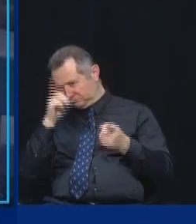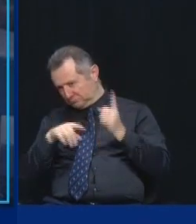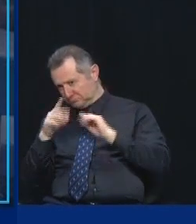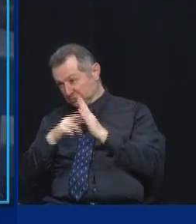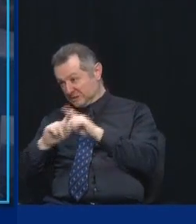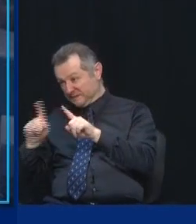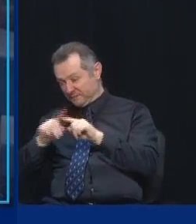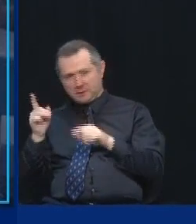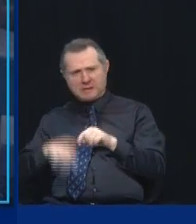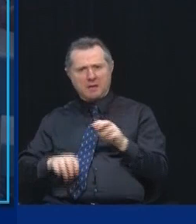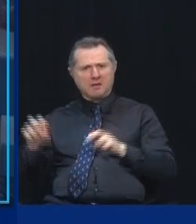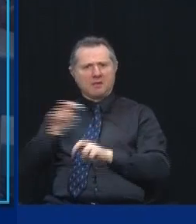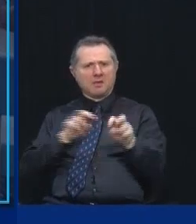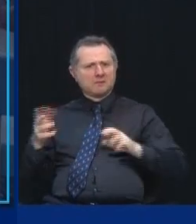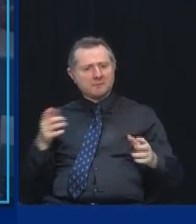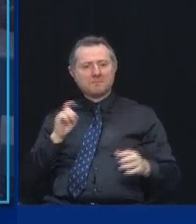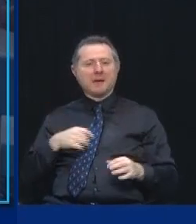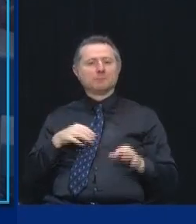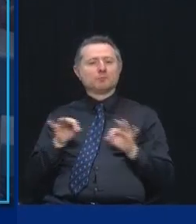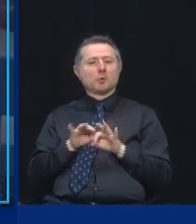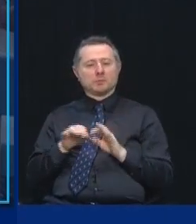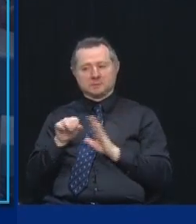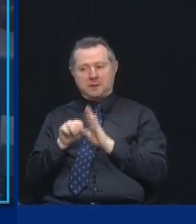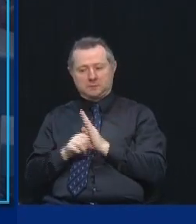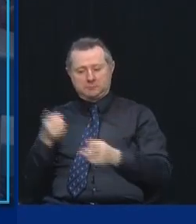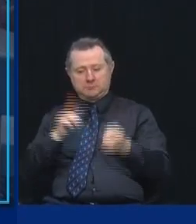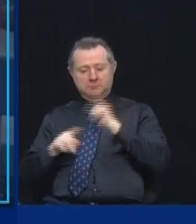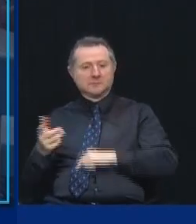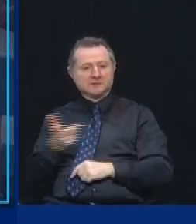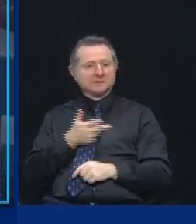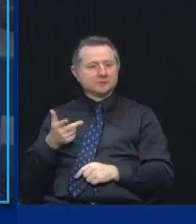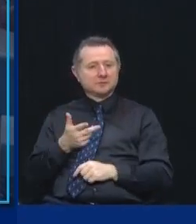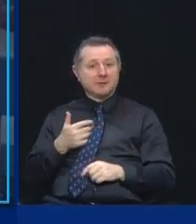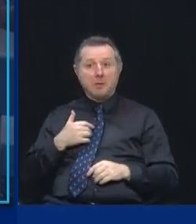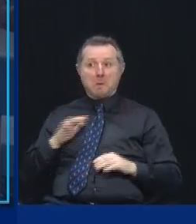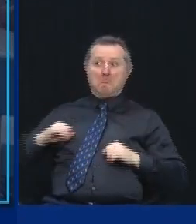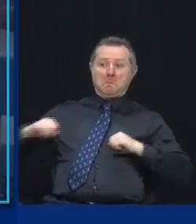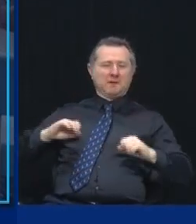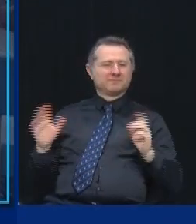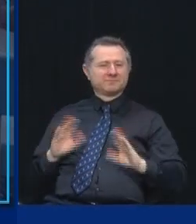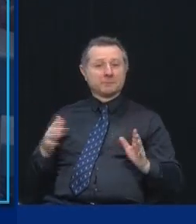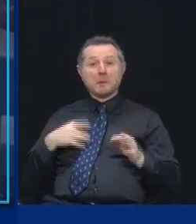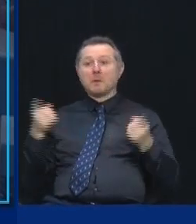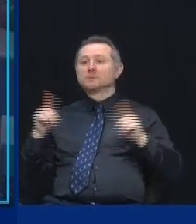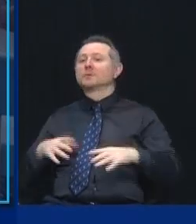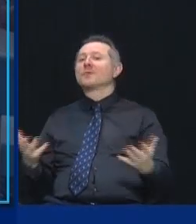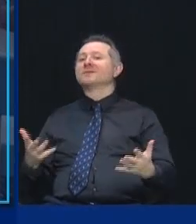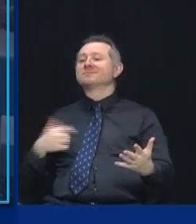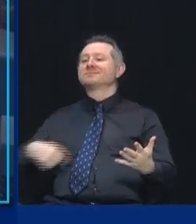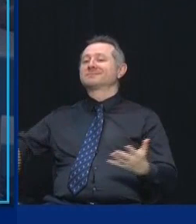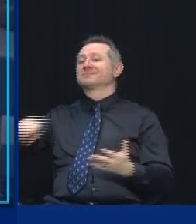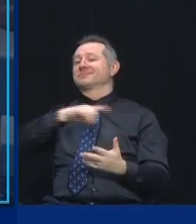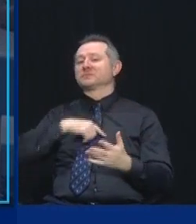YOU'LL SEE PEOPLE DRIVING BACK AND FORTH AND THAT HELPS NO ONE. SO, WE'VE BEEN WORKING WITH A COORDINATION PLAN, ESPECIALLY ON